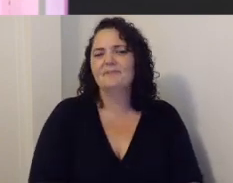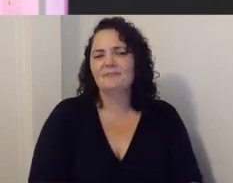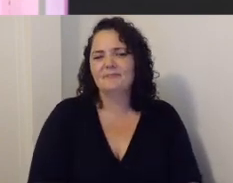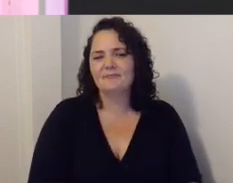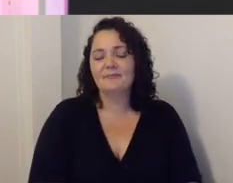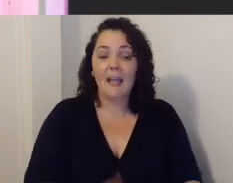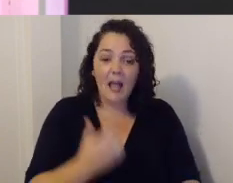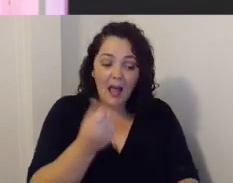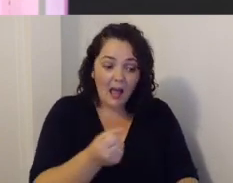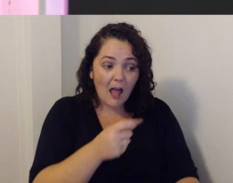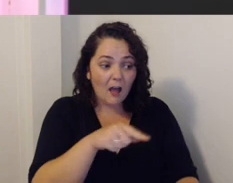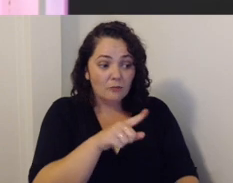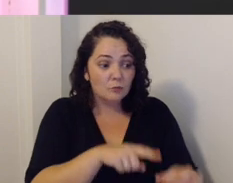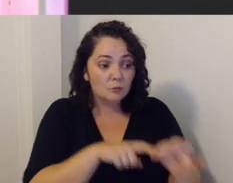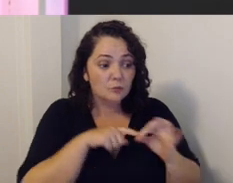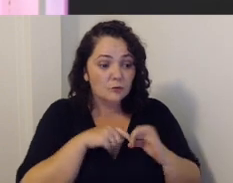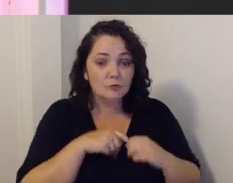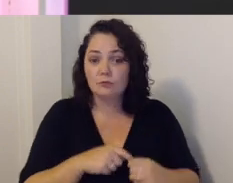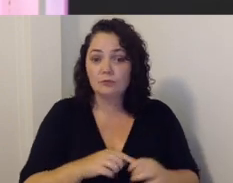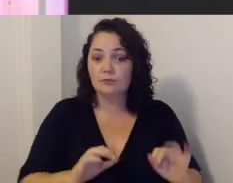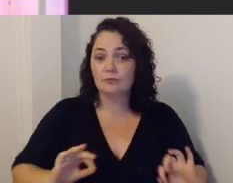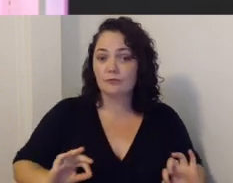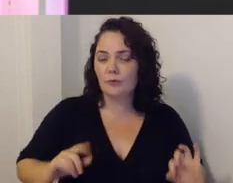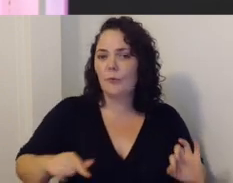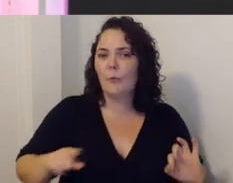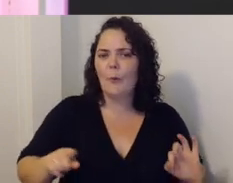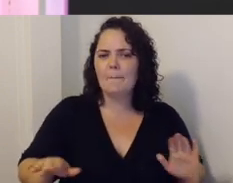Sorry was there another question? No okay everybody's too busy drawing